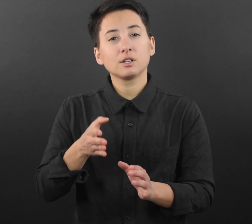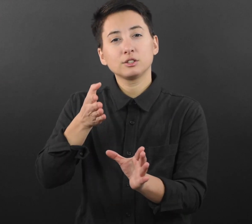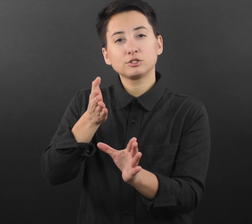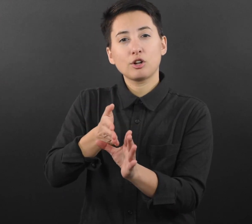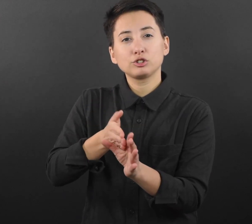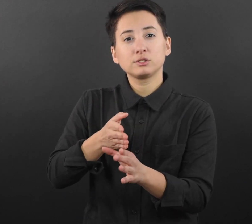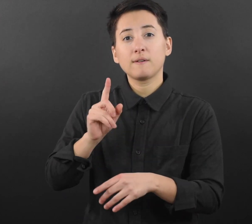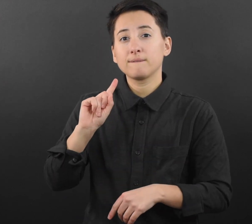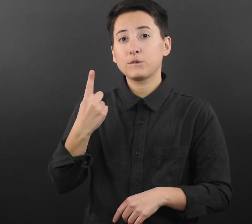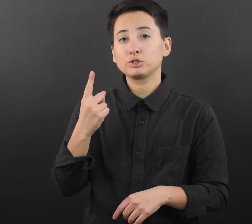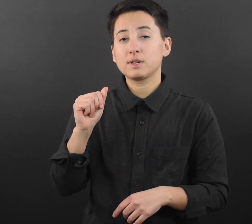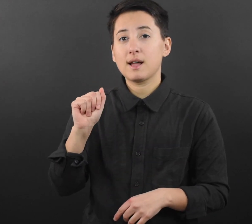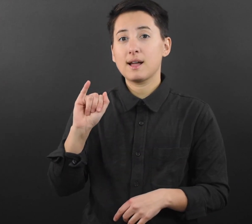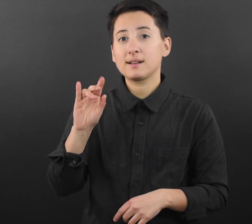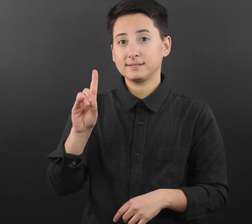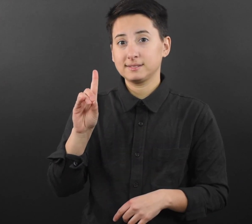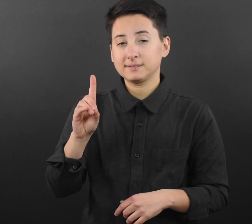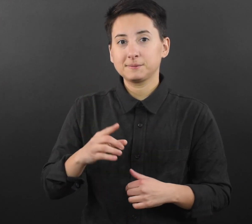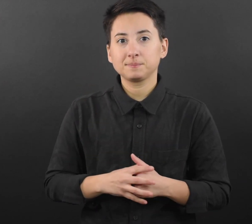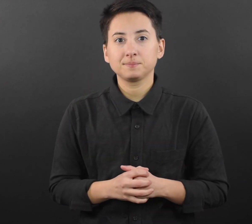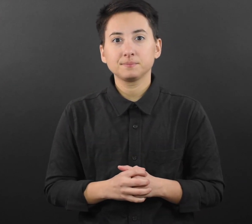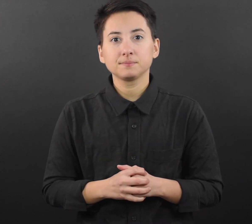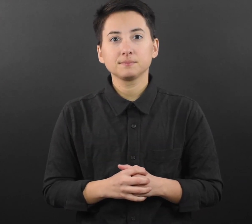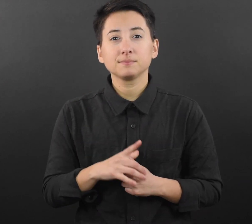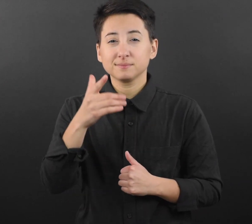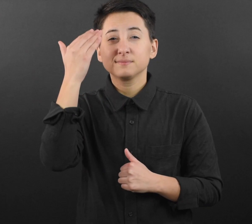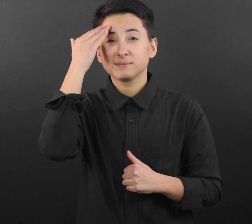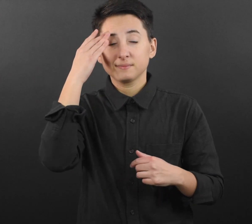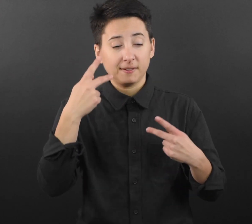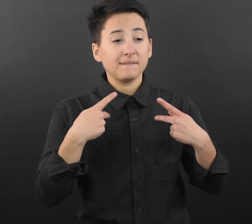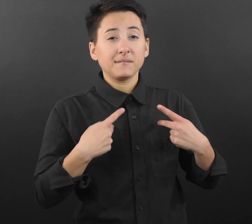Psychological first aid While physical first aid